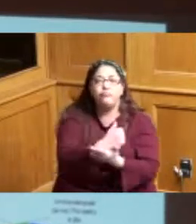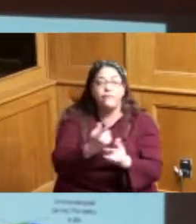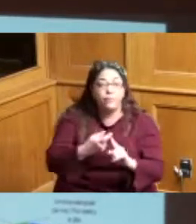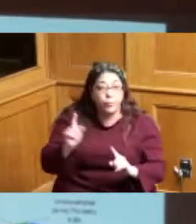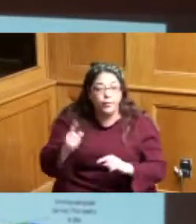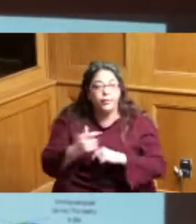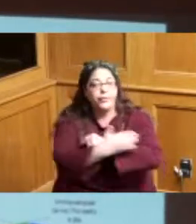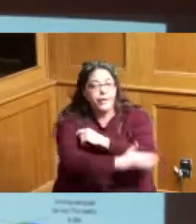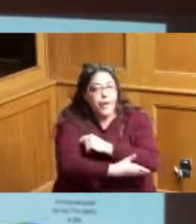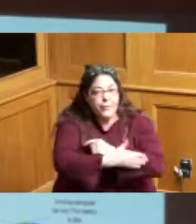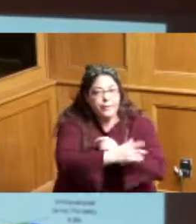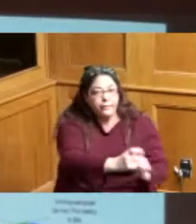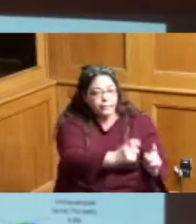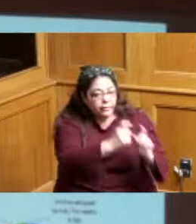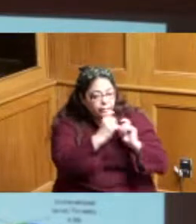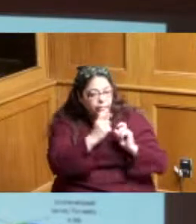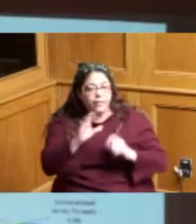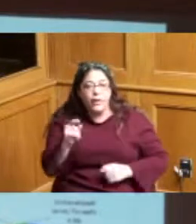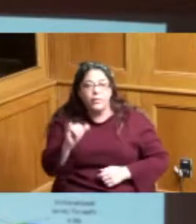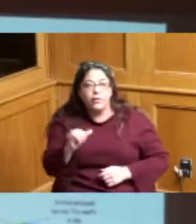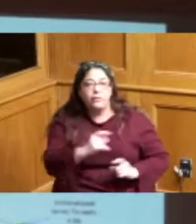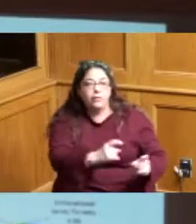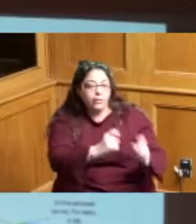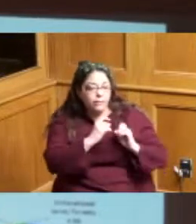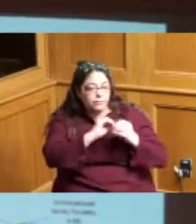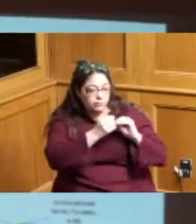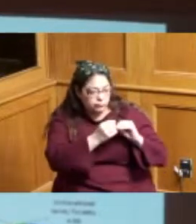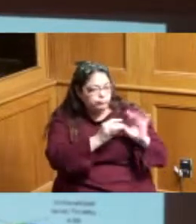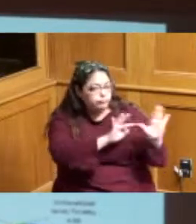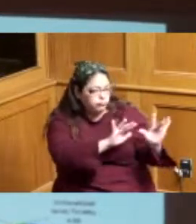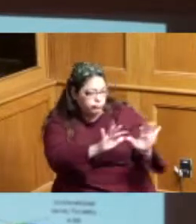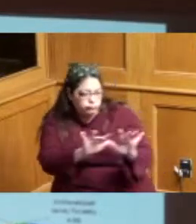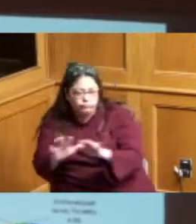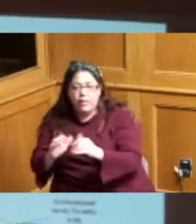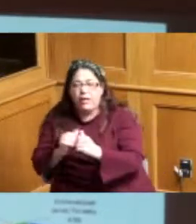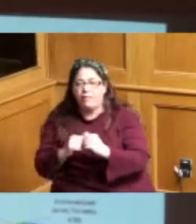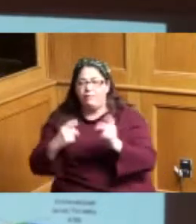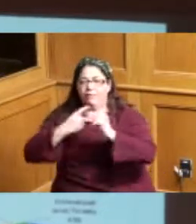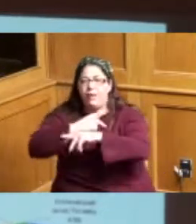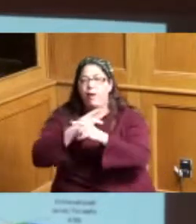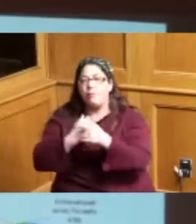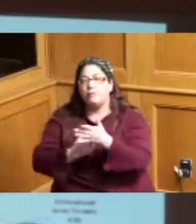and going through that diligent process using industry accepted principles and GIS technology